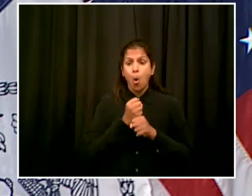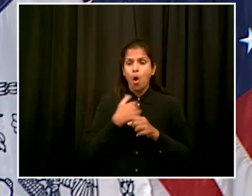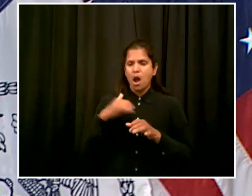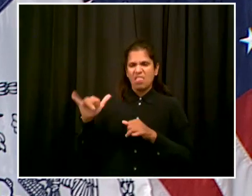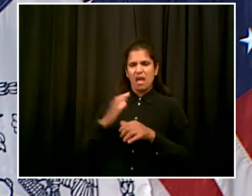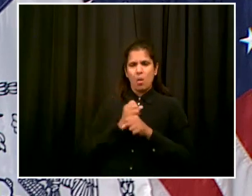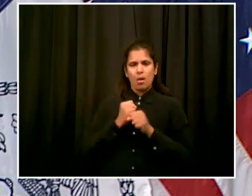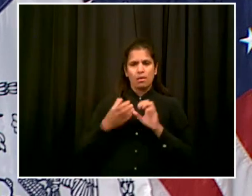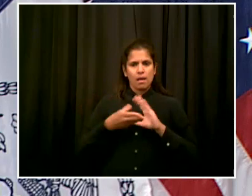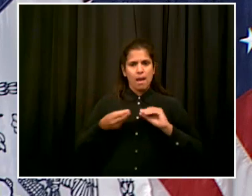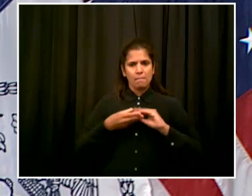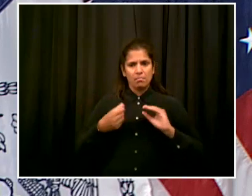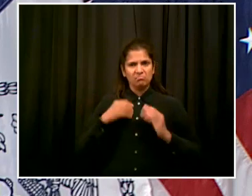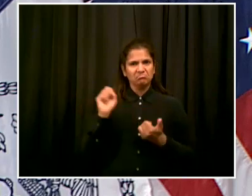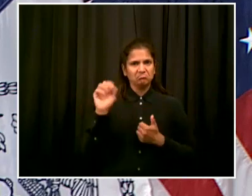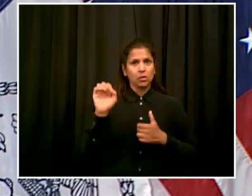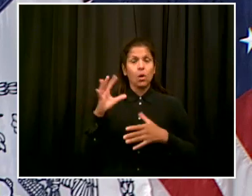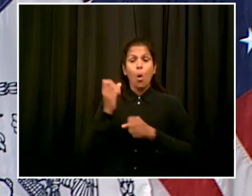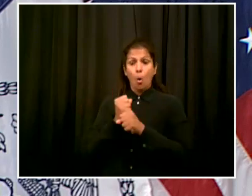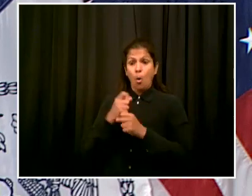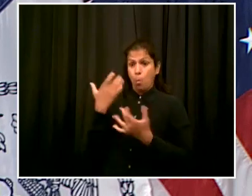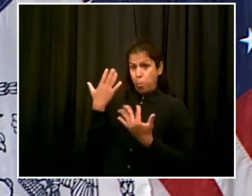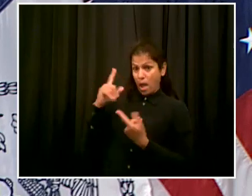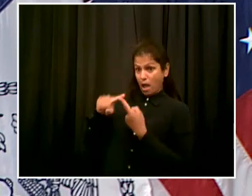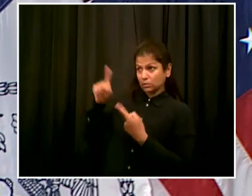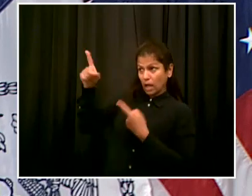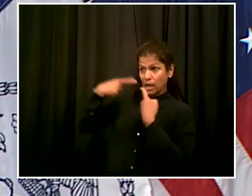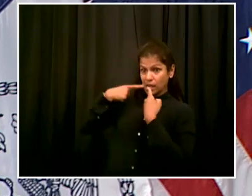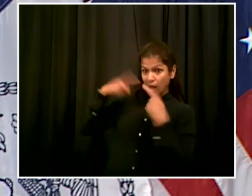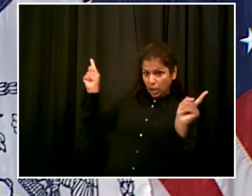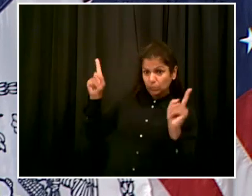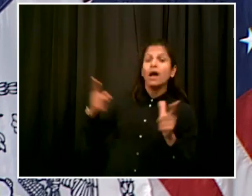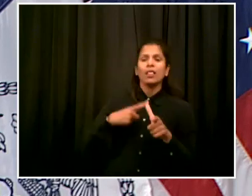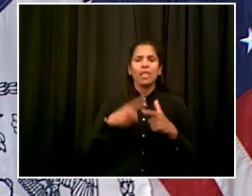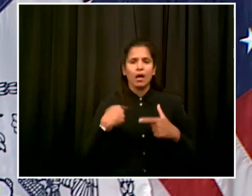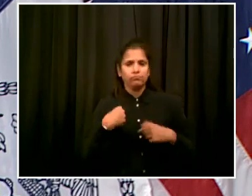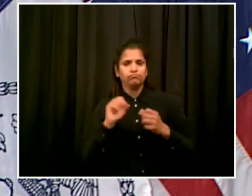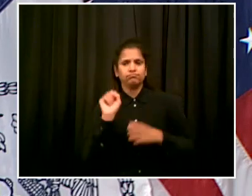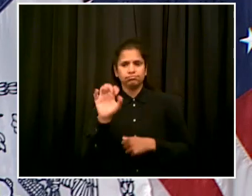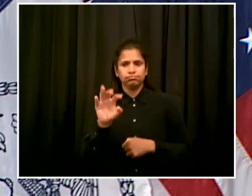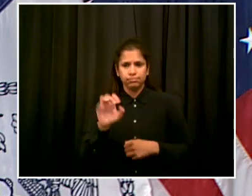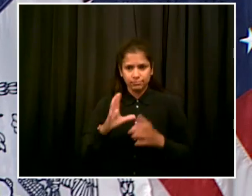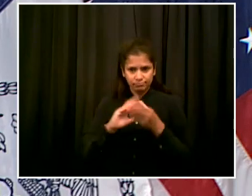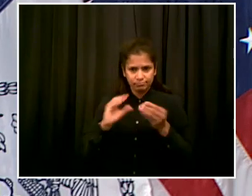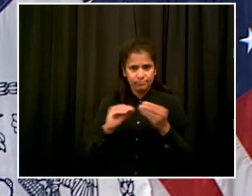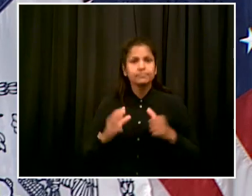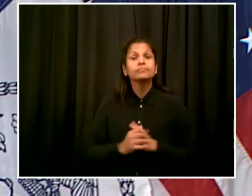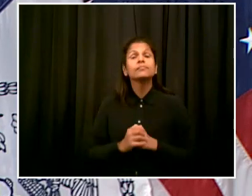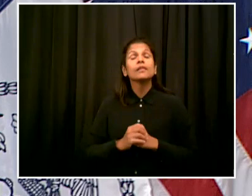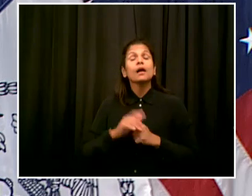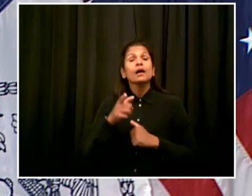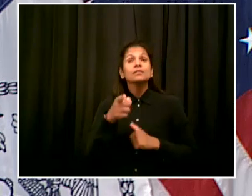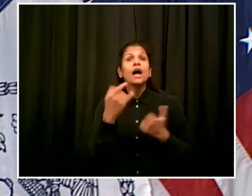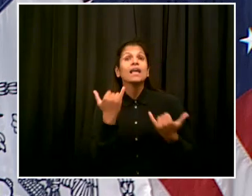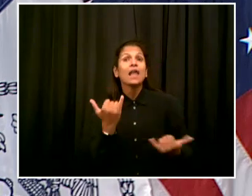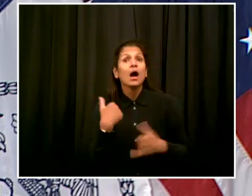LOT OF CLOSE COLLABORATION WITH THE CITY A NDTHE STATE ON THE THRESHOLDS